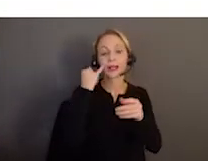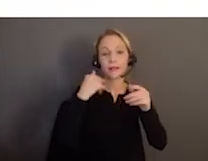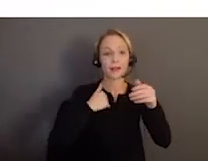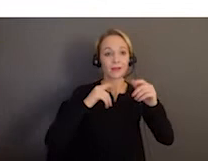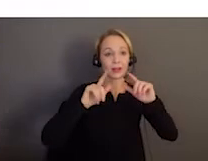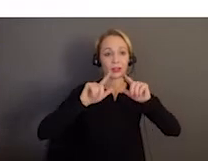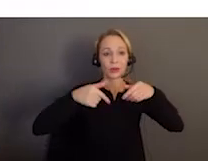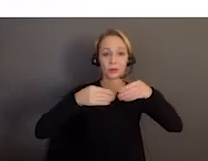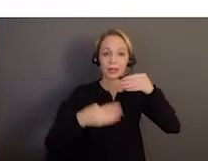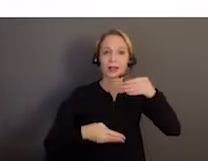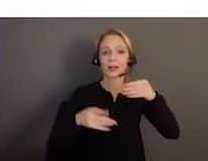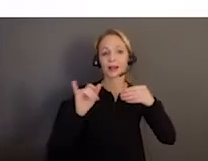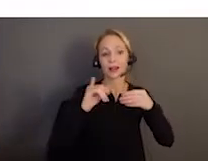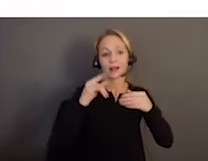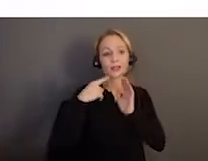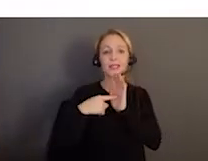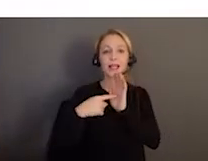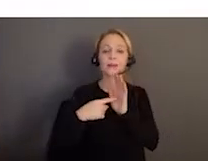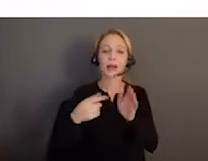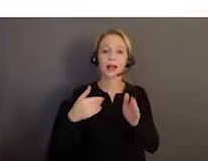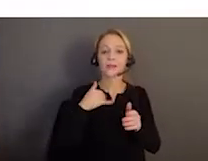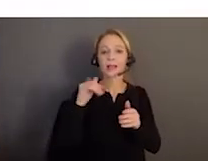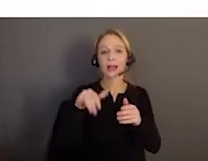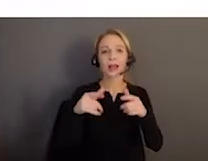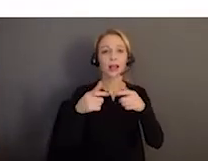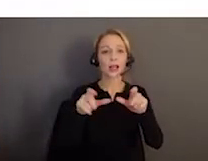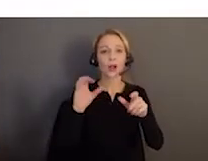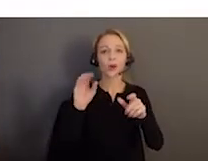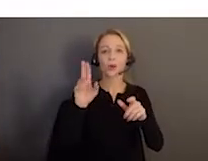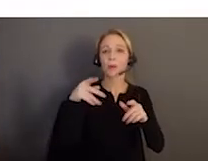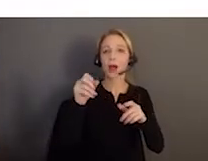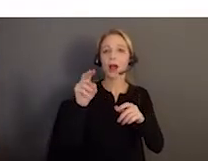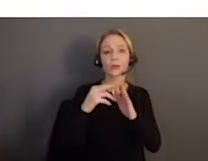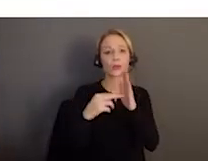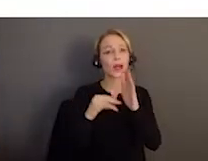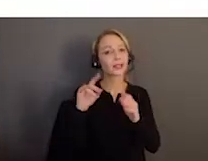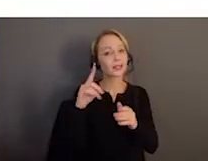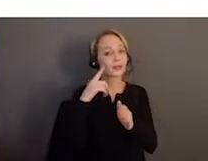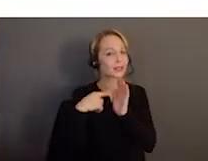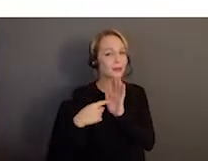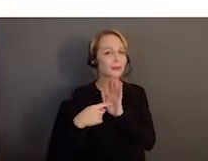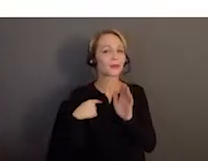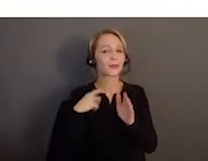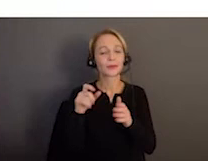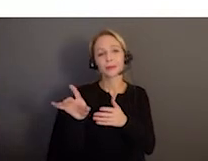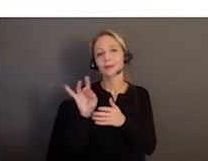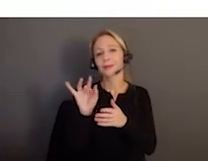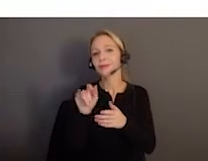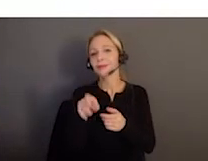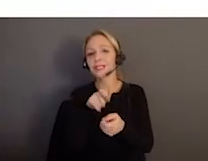FOR EXAMPLE WE CITED THAT COUPON RULE I.D. AND SELECT A